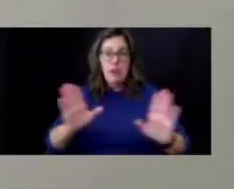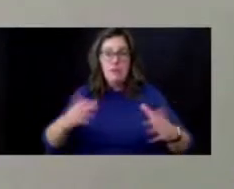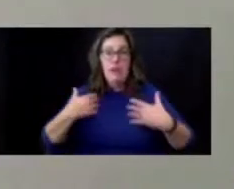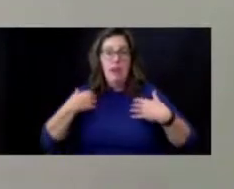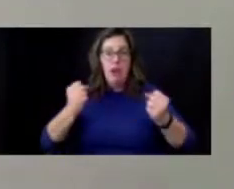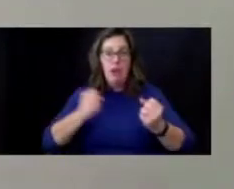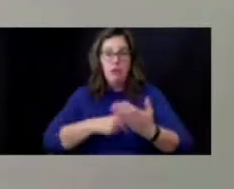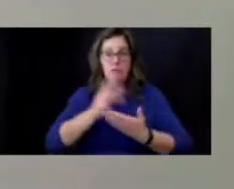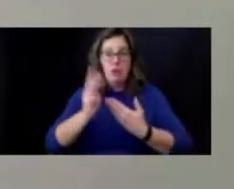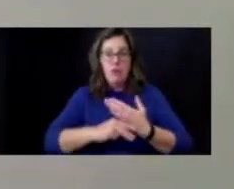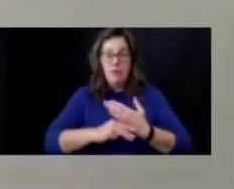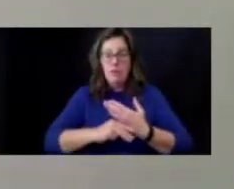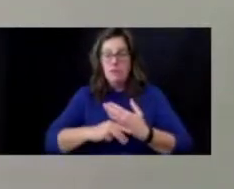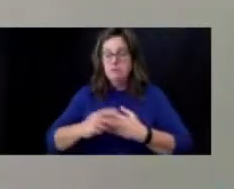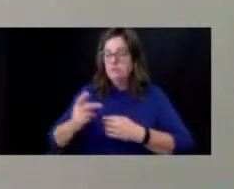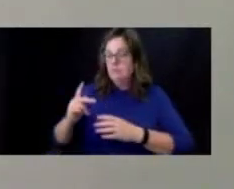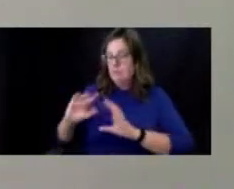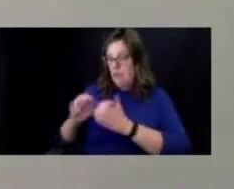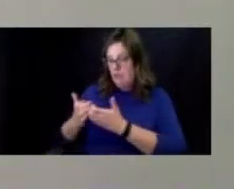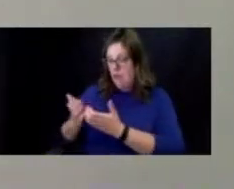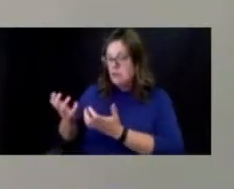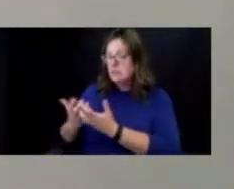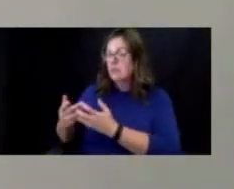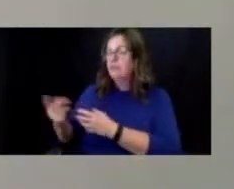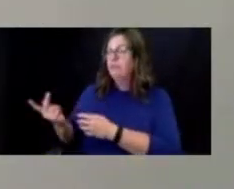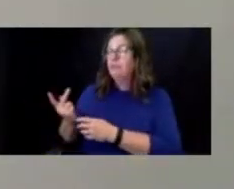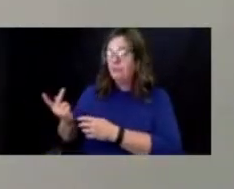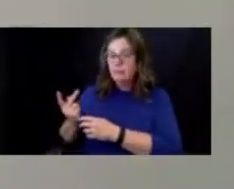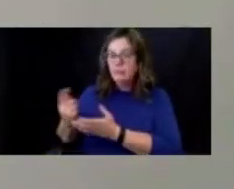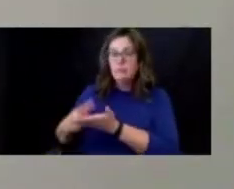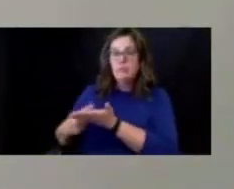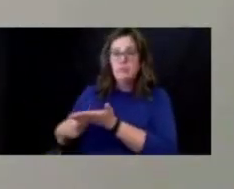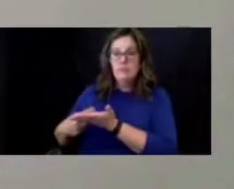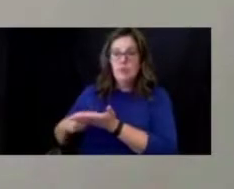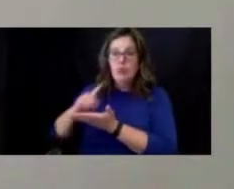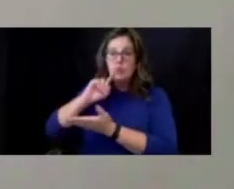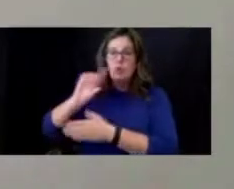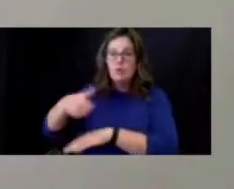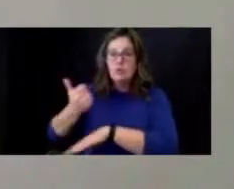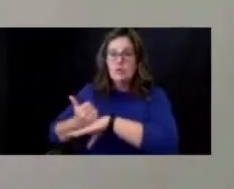through conversation decided that we were gonna organize a peaceful demonstration to counter